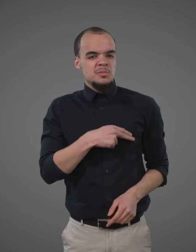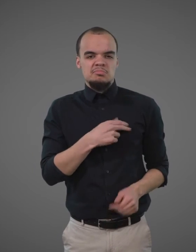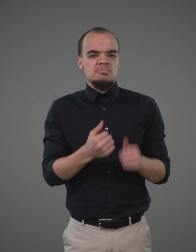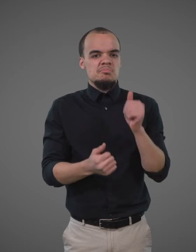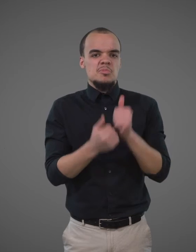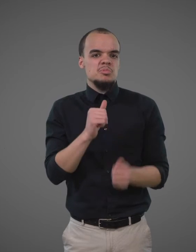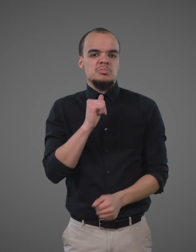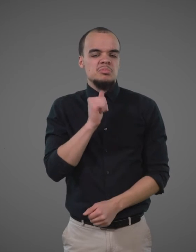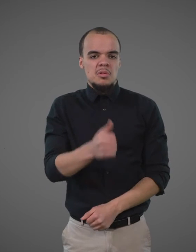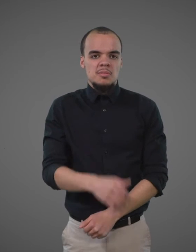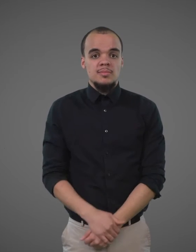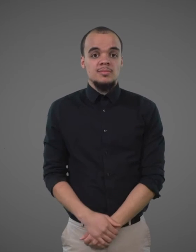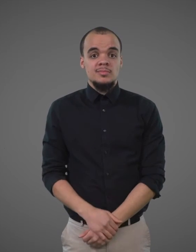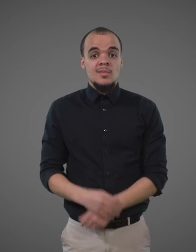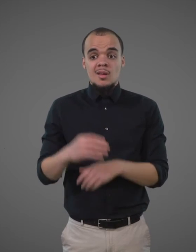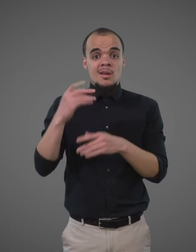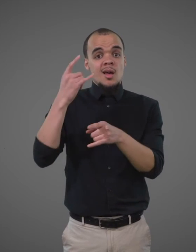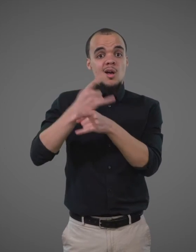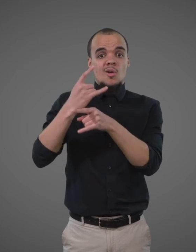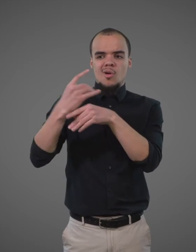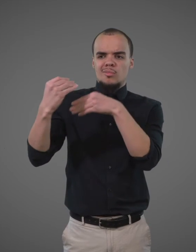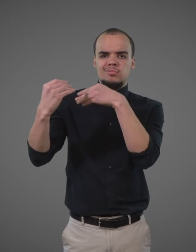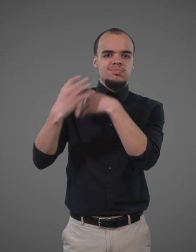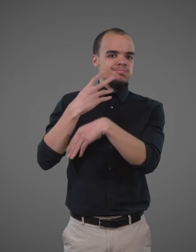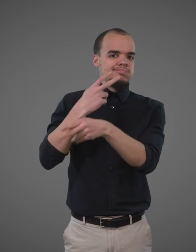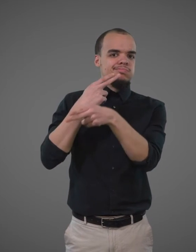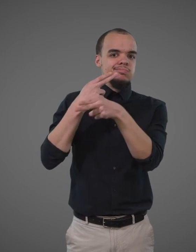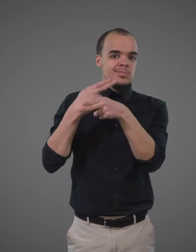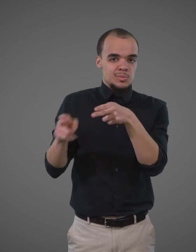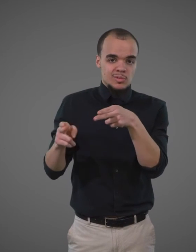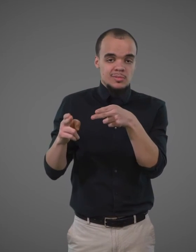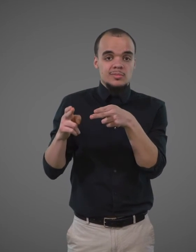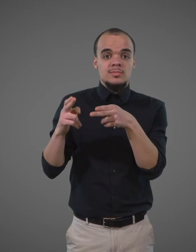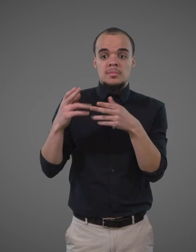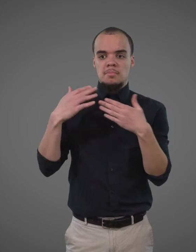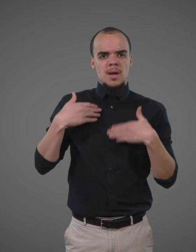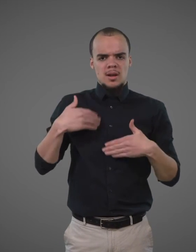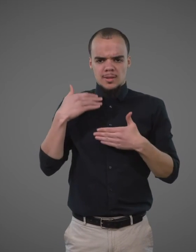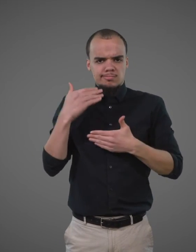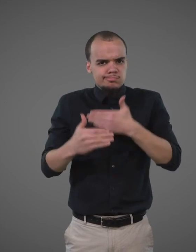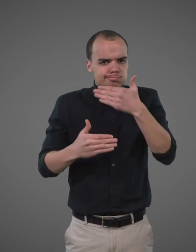Most people don't go to the hospital when they are drunk. The effects of alcohol are fairly short